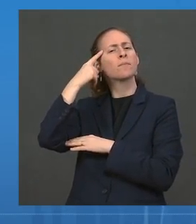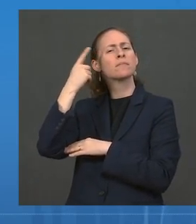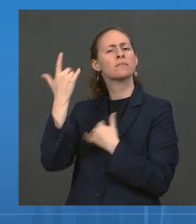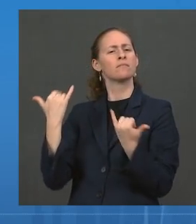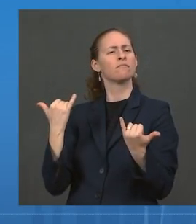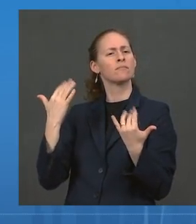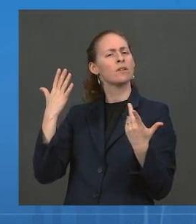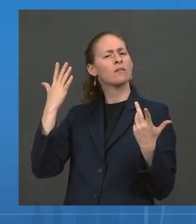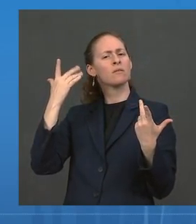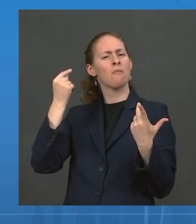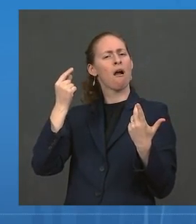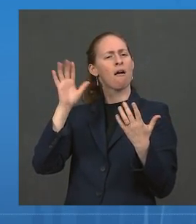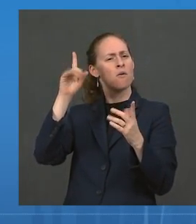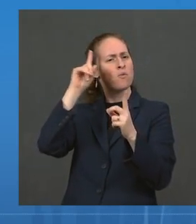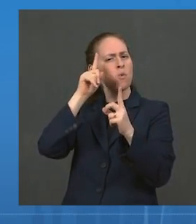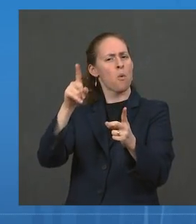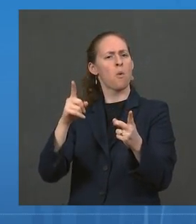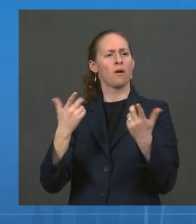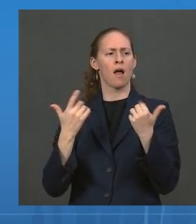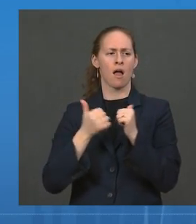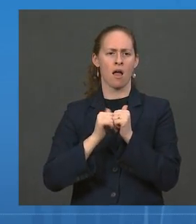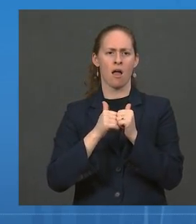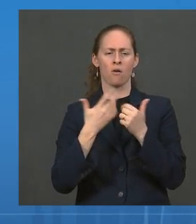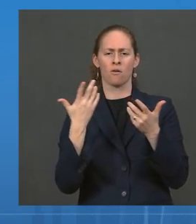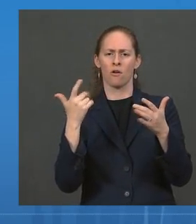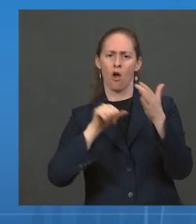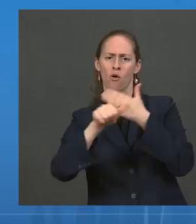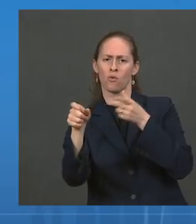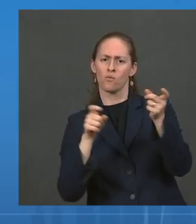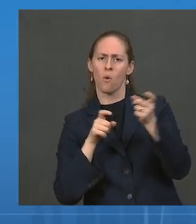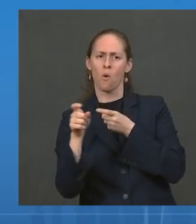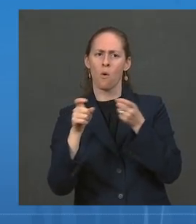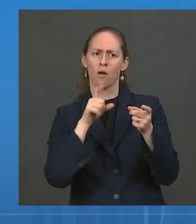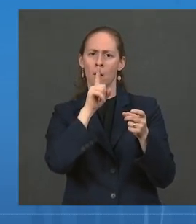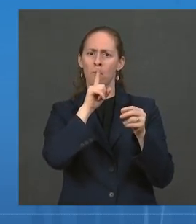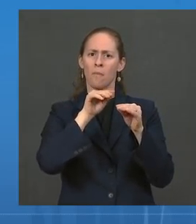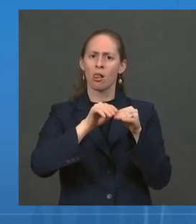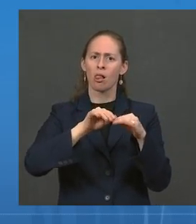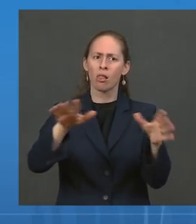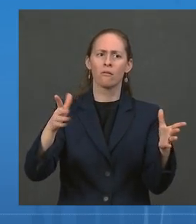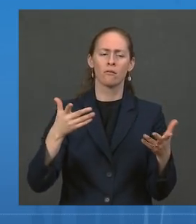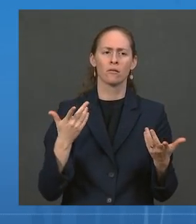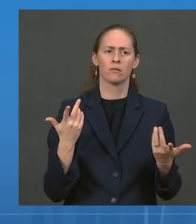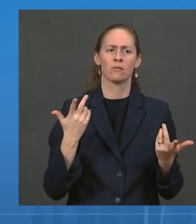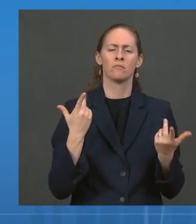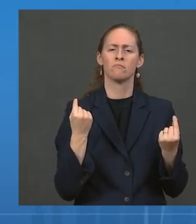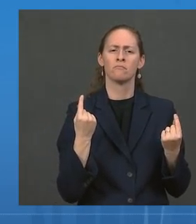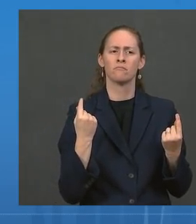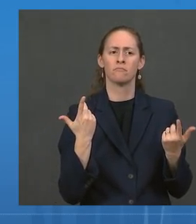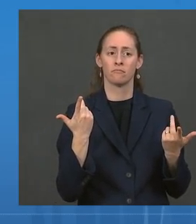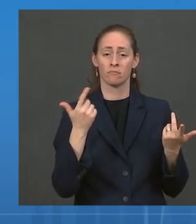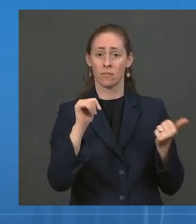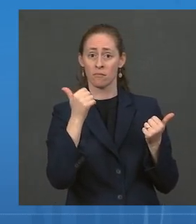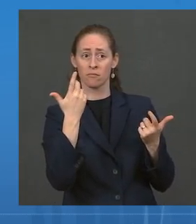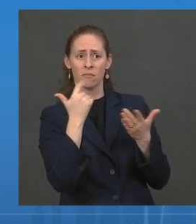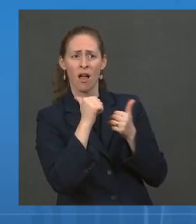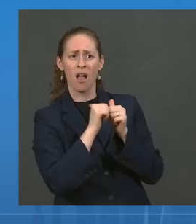Is it, you know, stamping it out entirely? Is it coming up with a way for the country to live with it going forward?